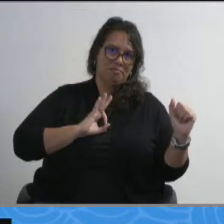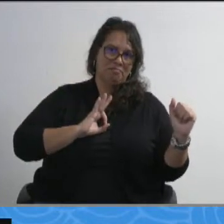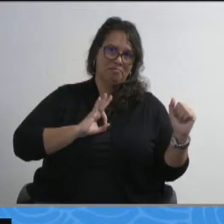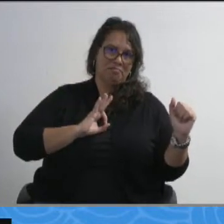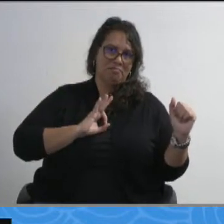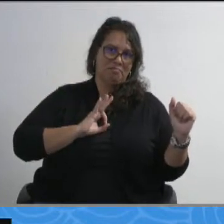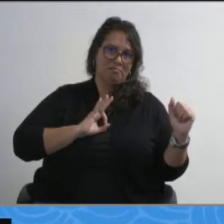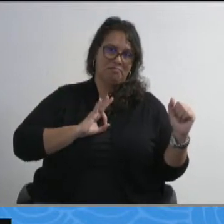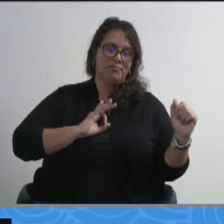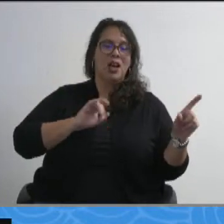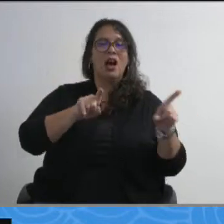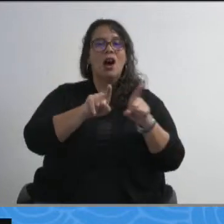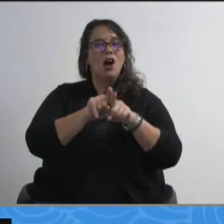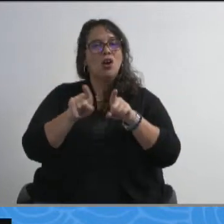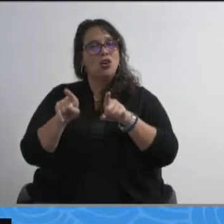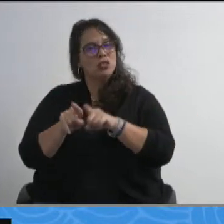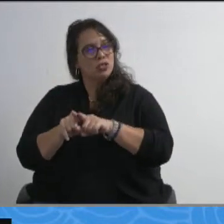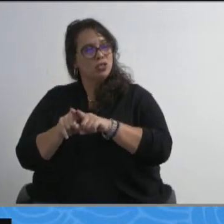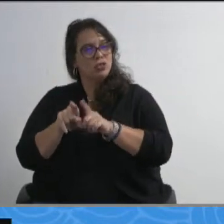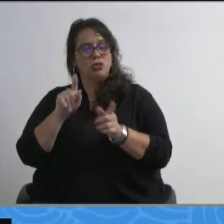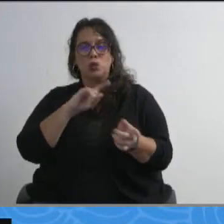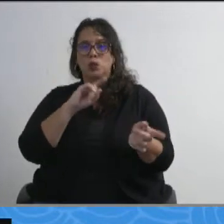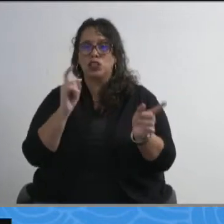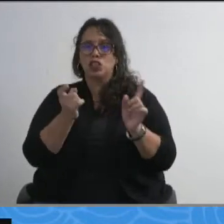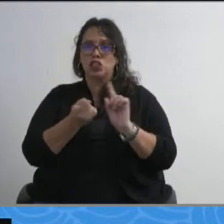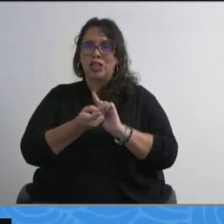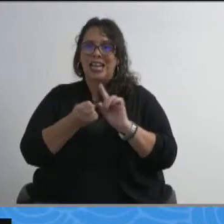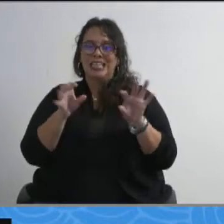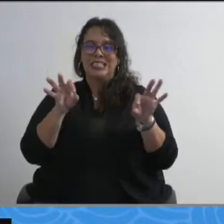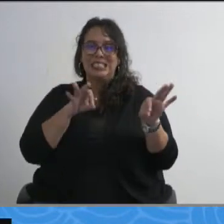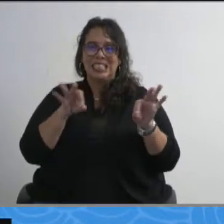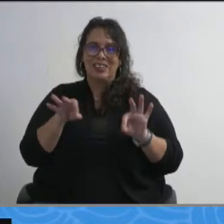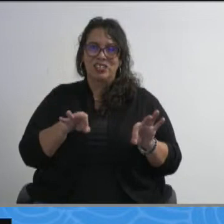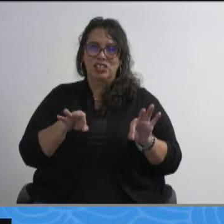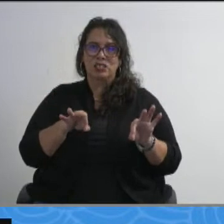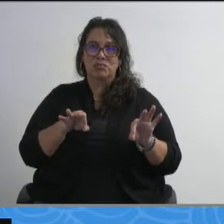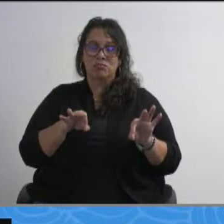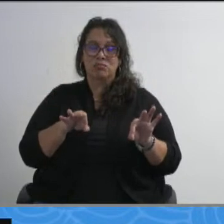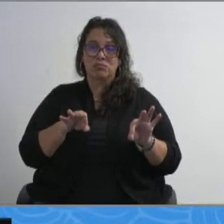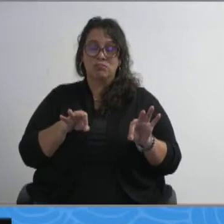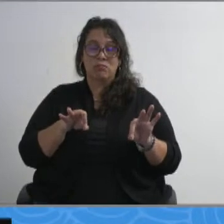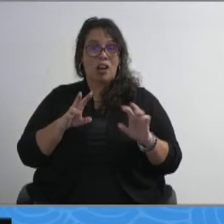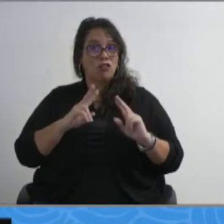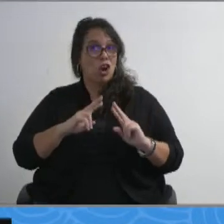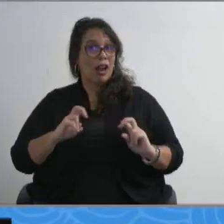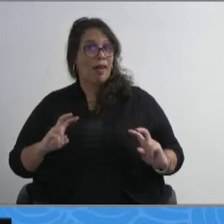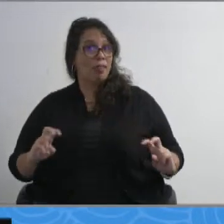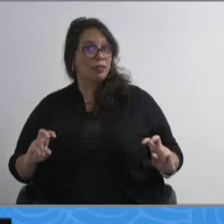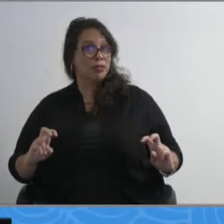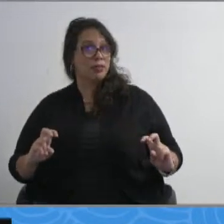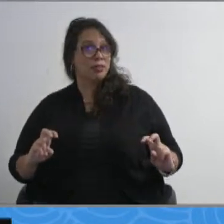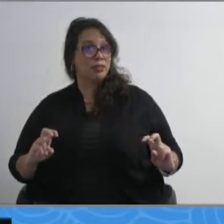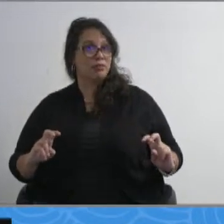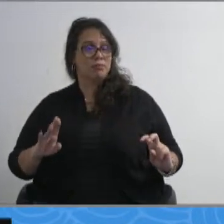In addition, there was a change in the definition for analysis, and I'm gonna present that change,